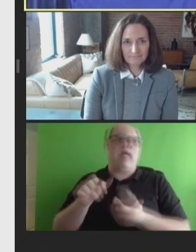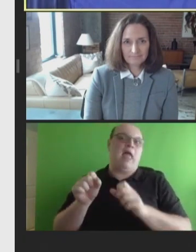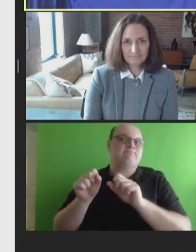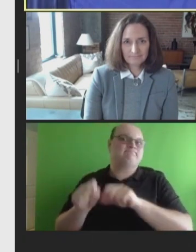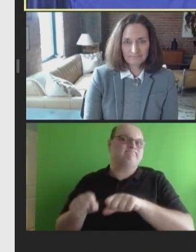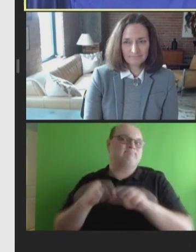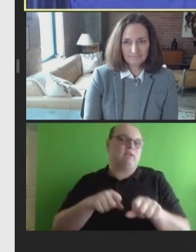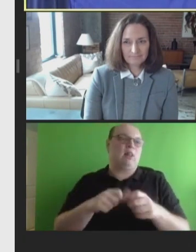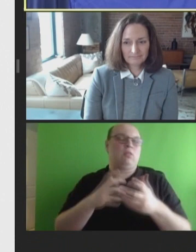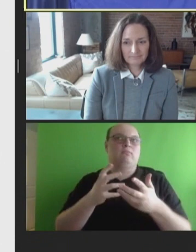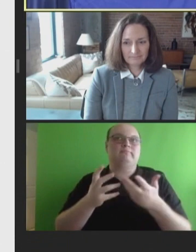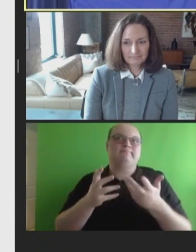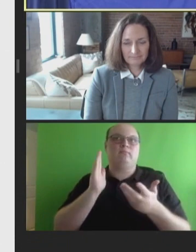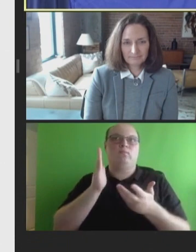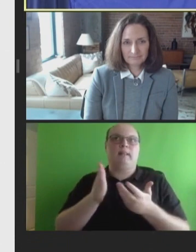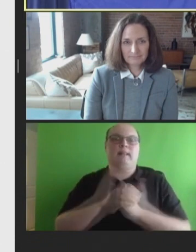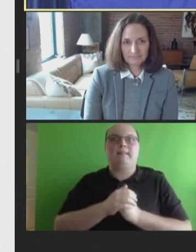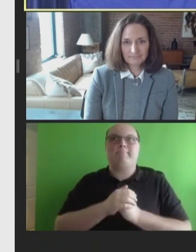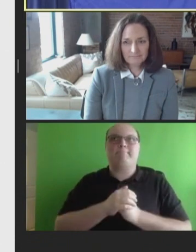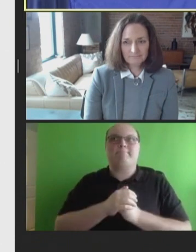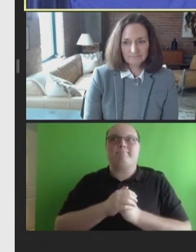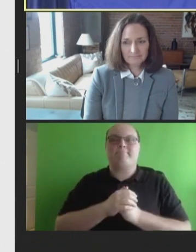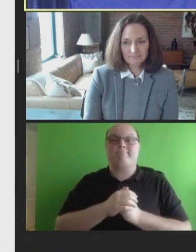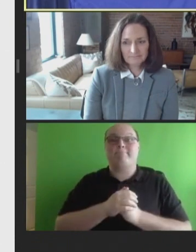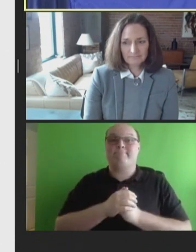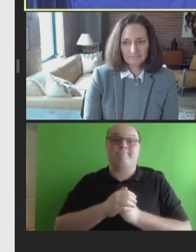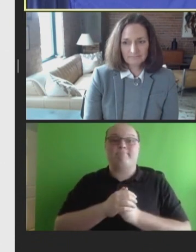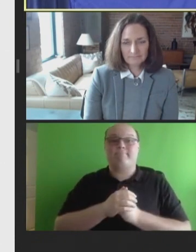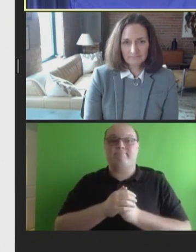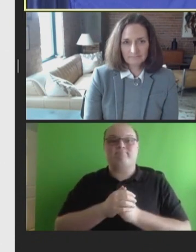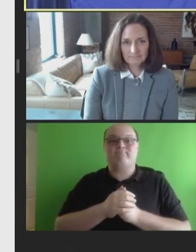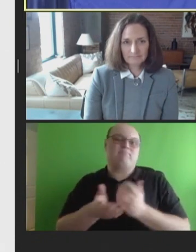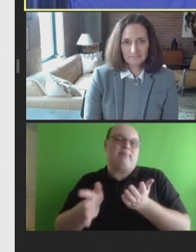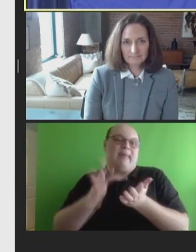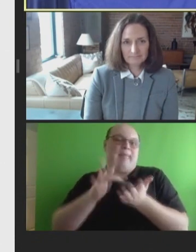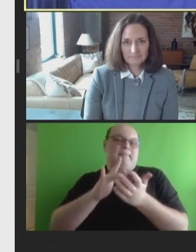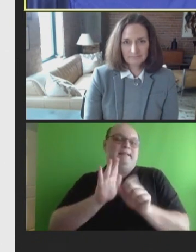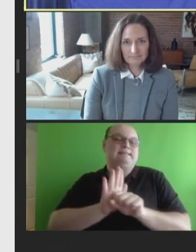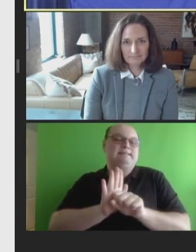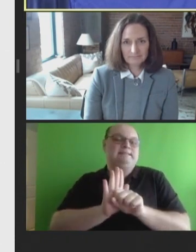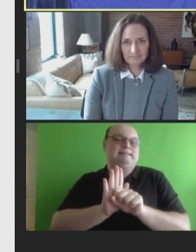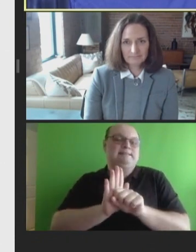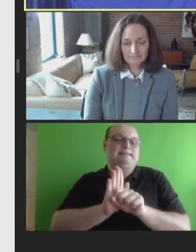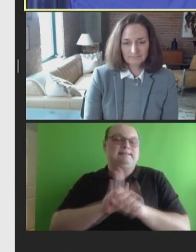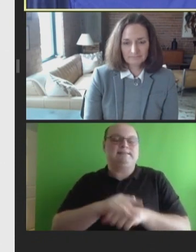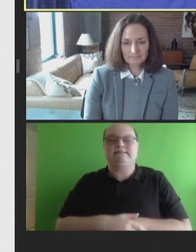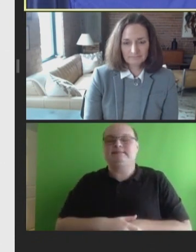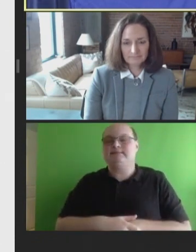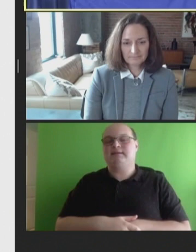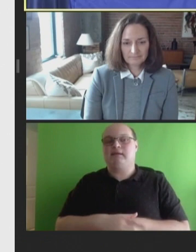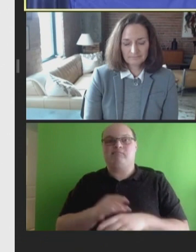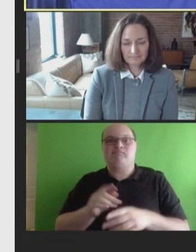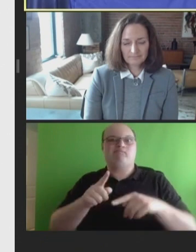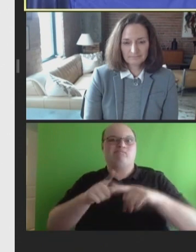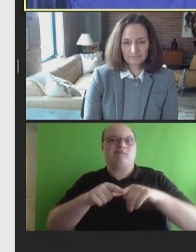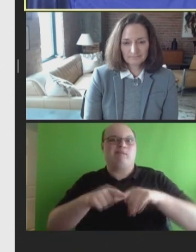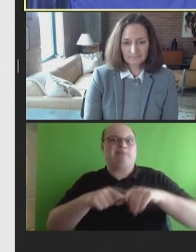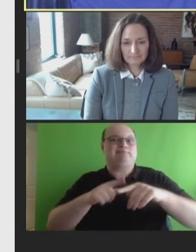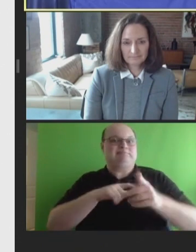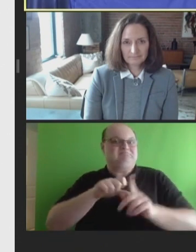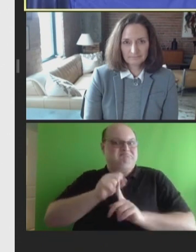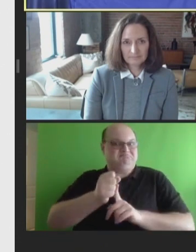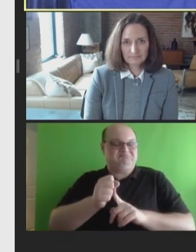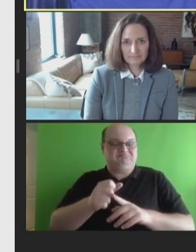will sort of come maybe mid-season, given where we are right now. And so,